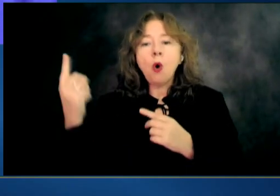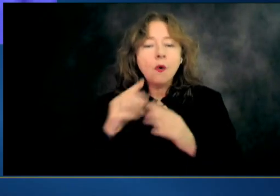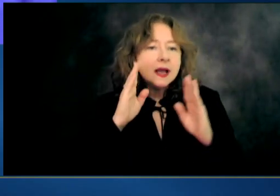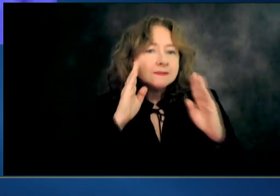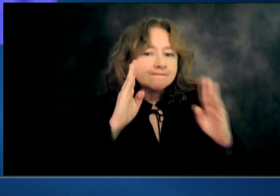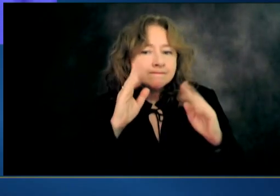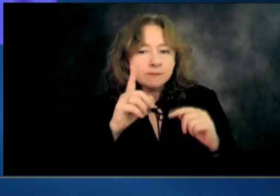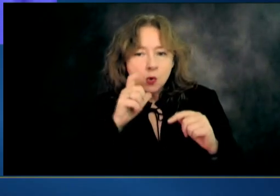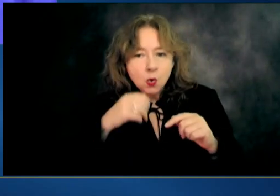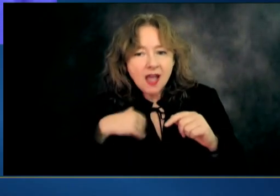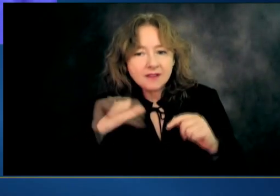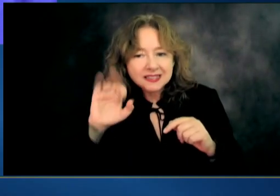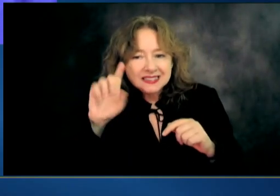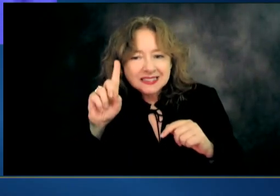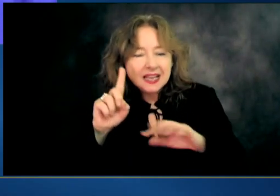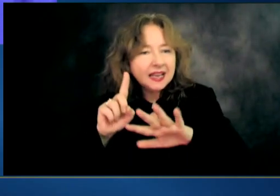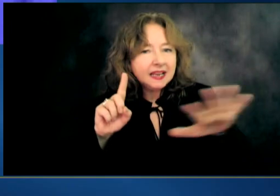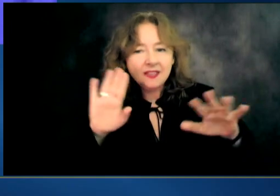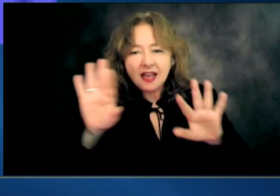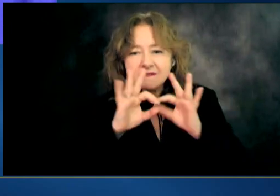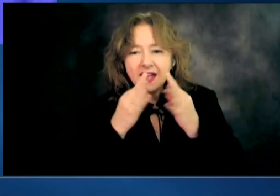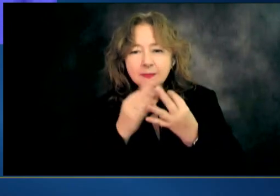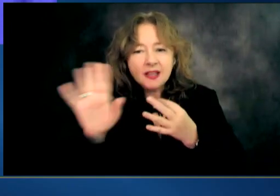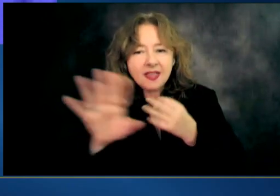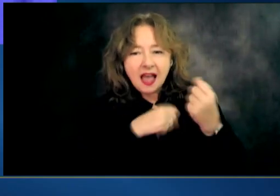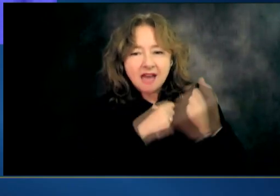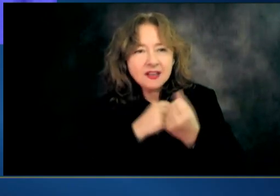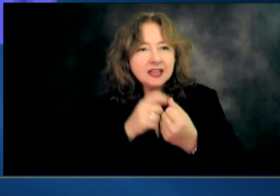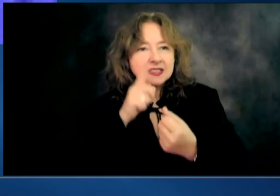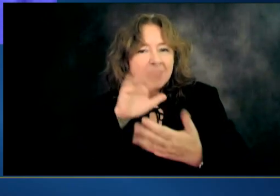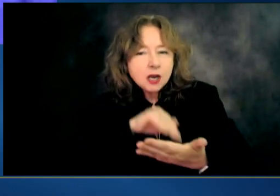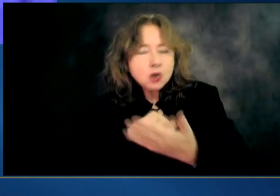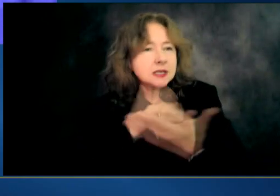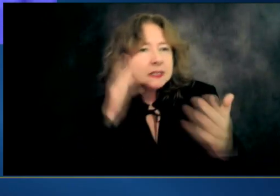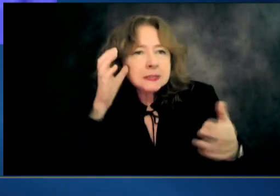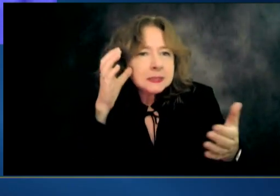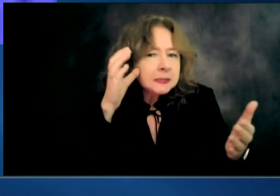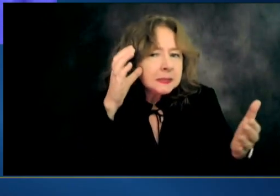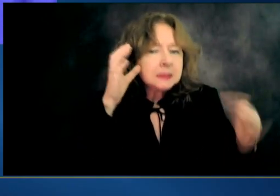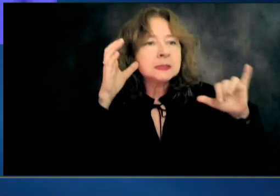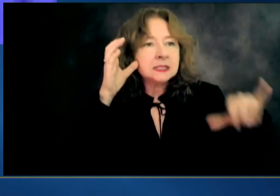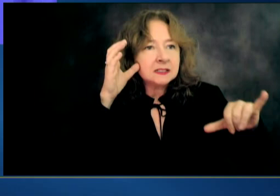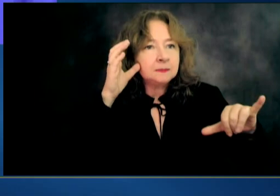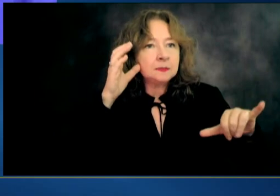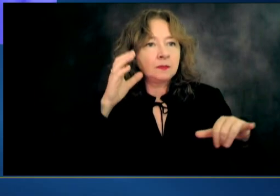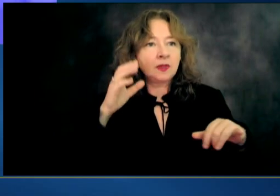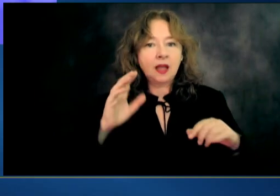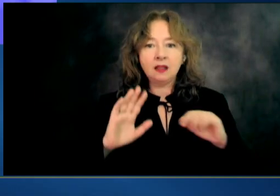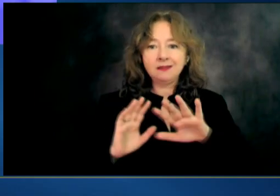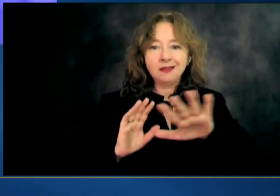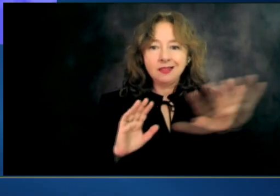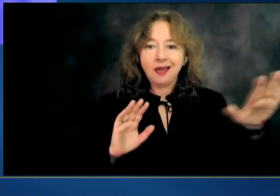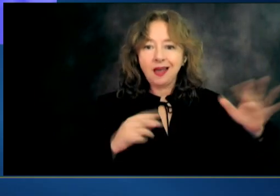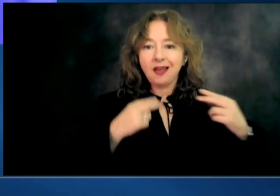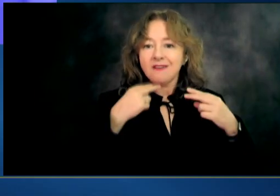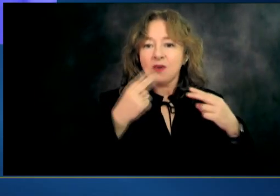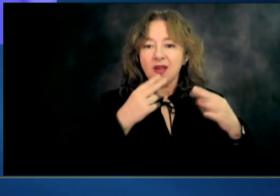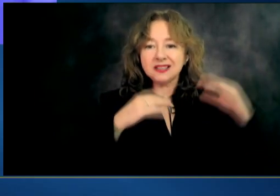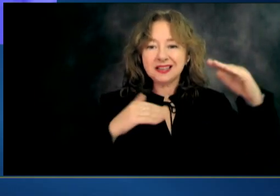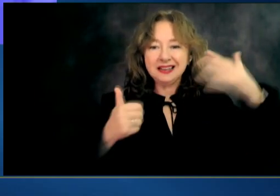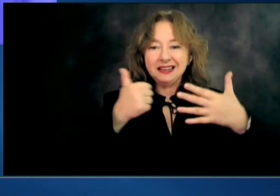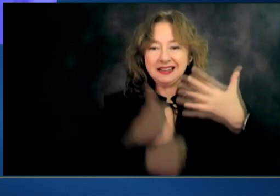families, advocates, and healthcare providers, and elevates the warrior voice to inform key policies,